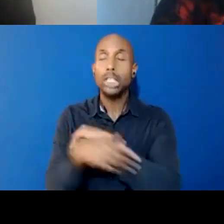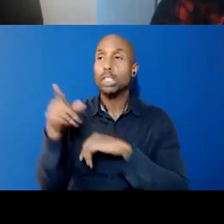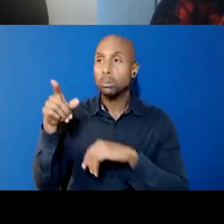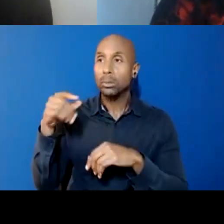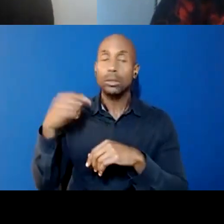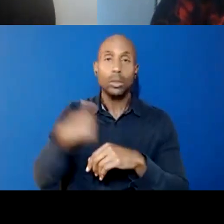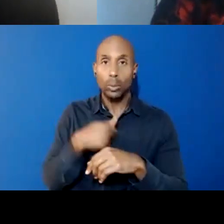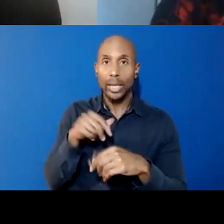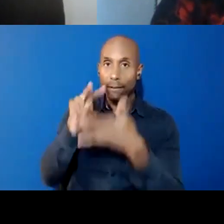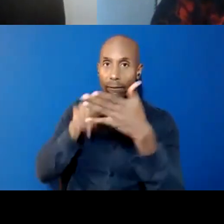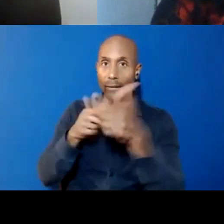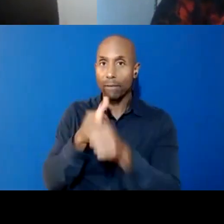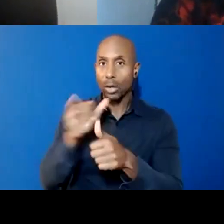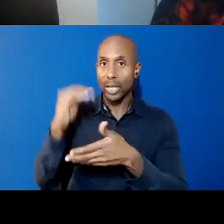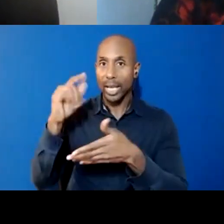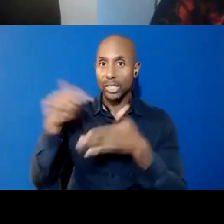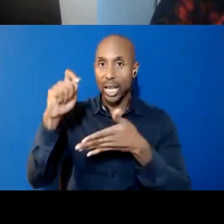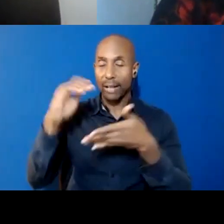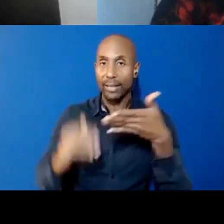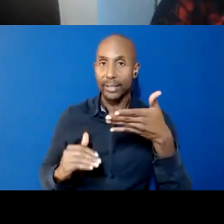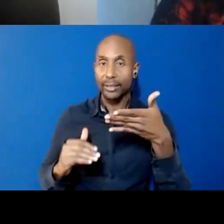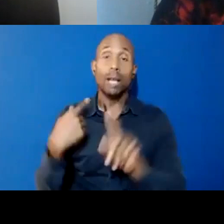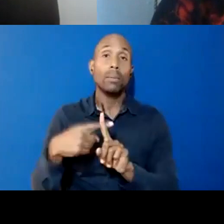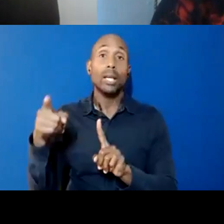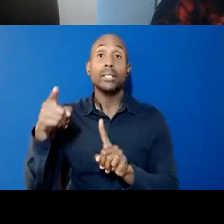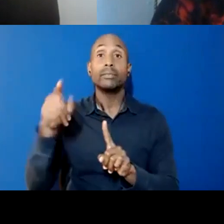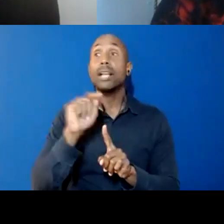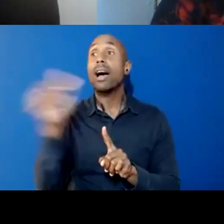about all of the needs that need to be met.